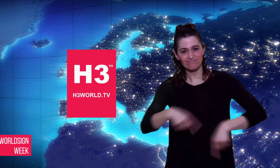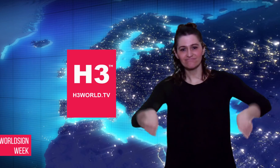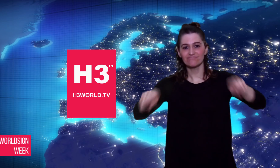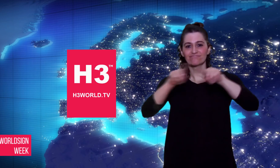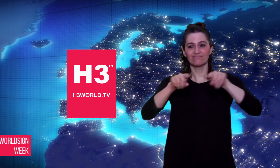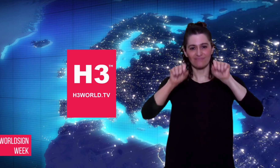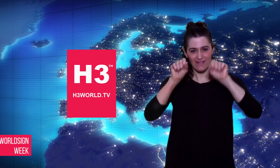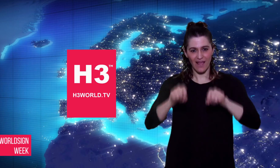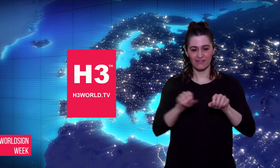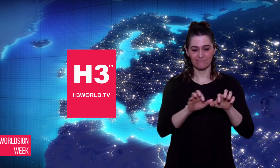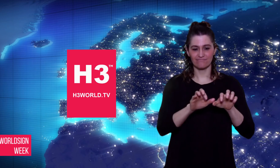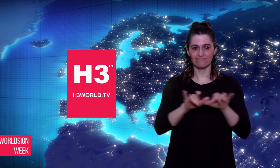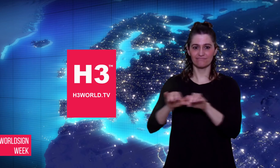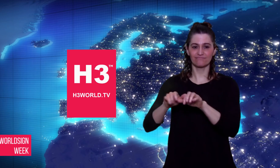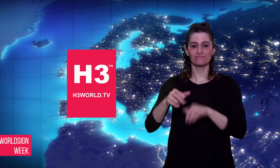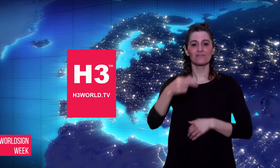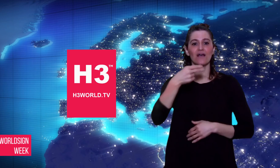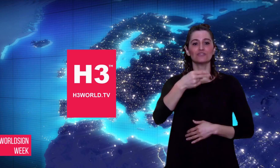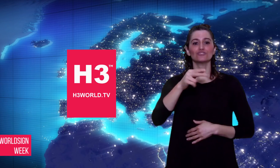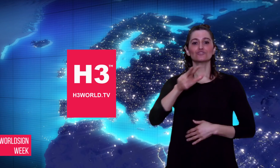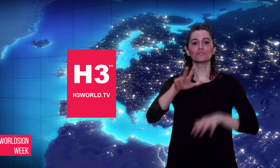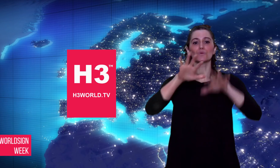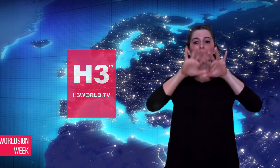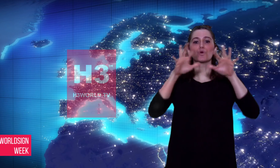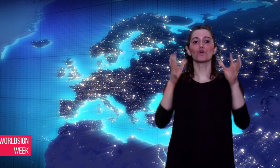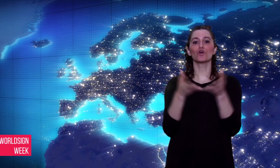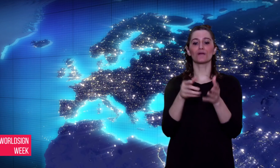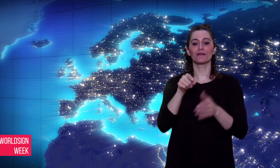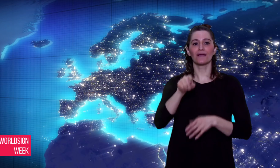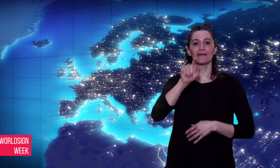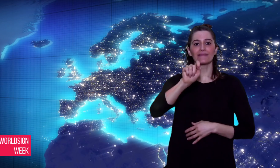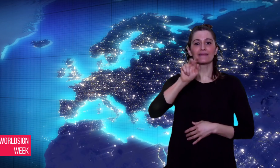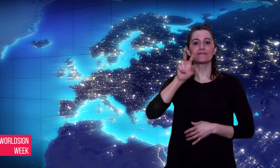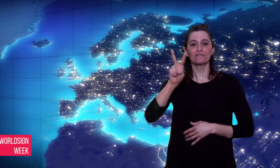visit H3WORLD.TV for more shows,